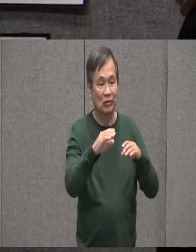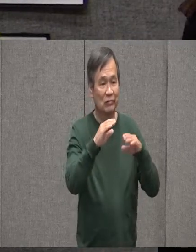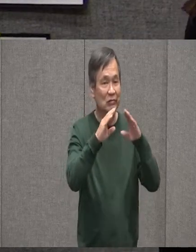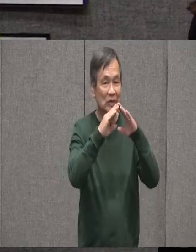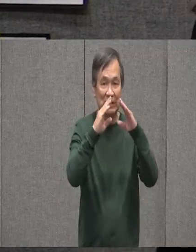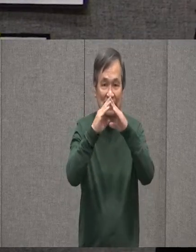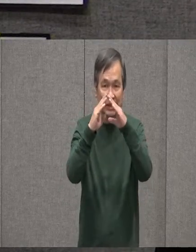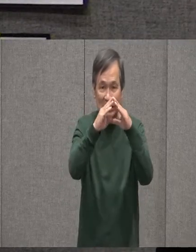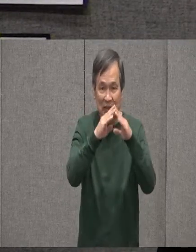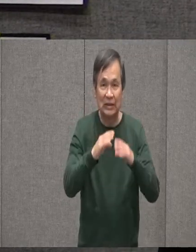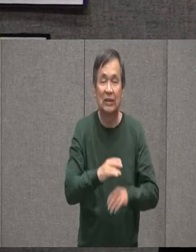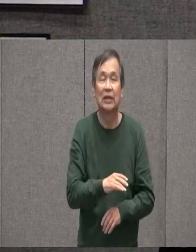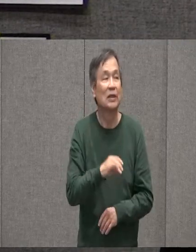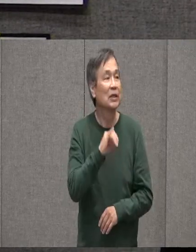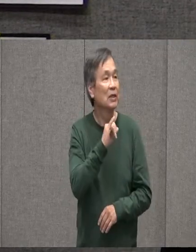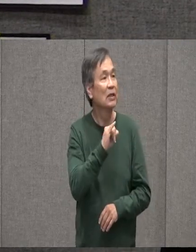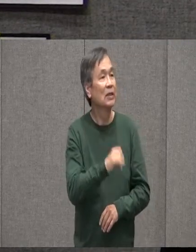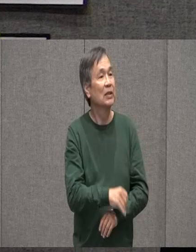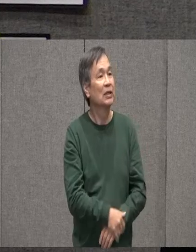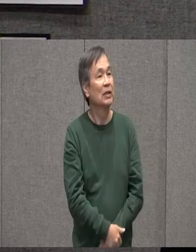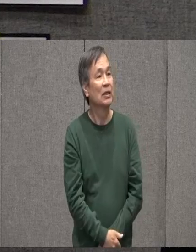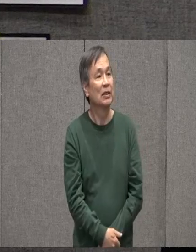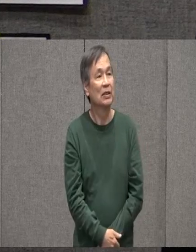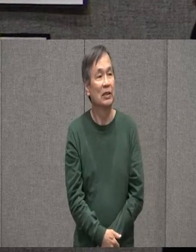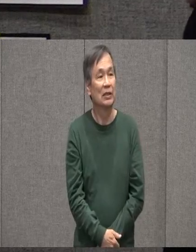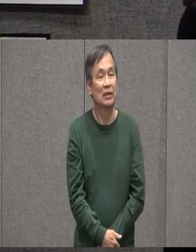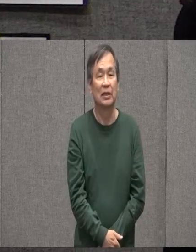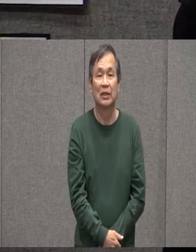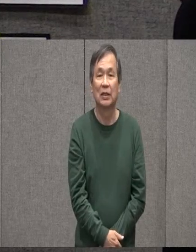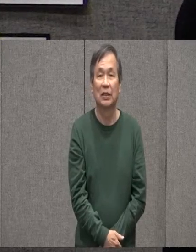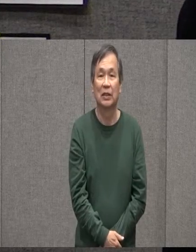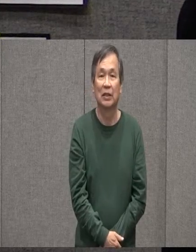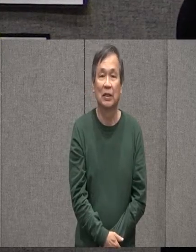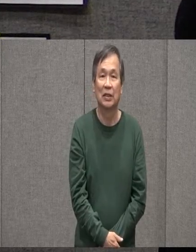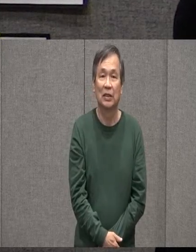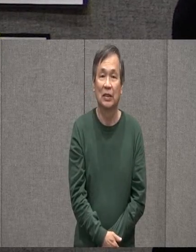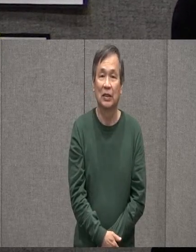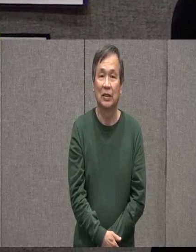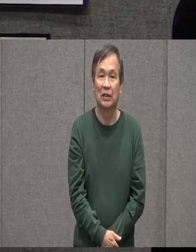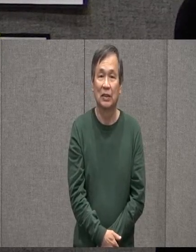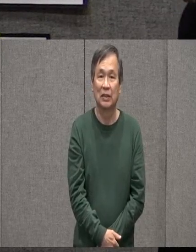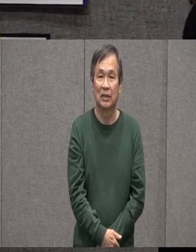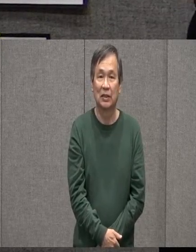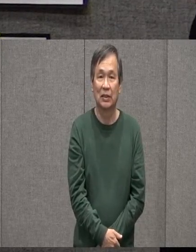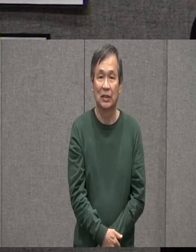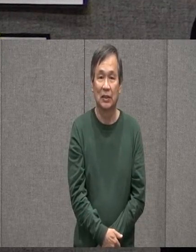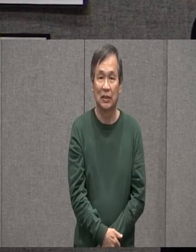I could watch you stamp that for a while. Right, so you can print whatever shapes